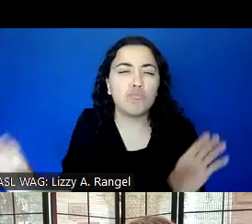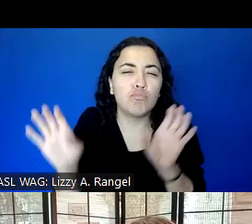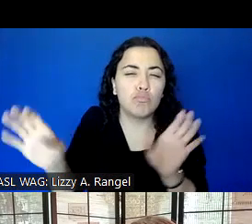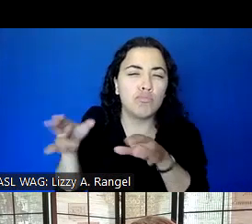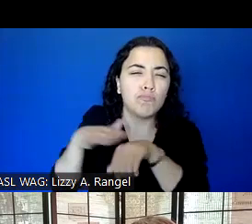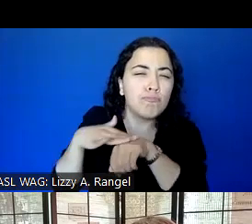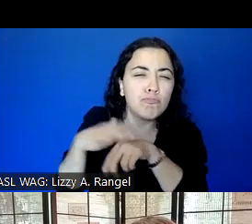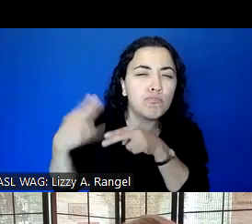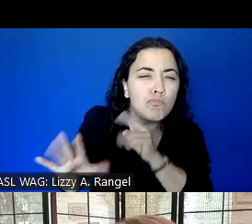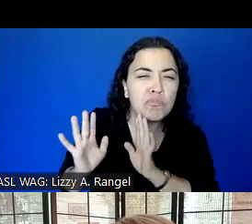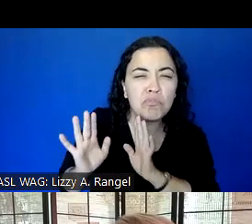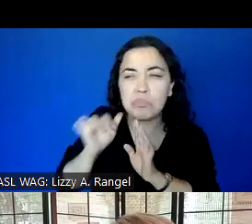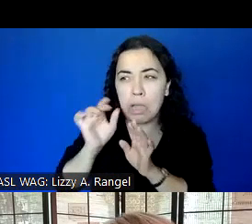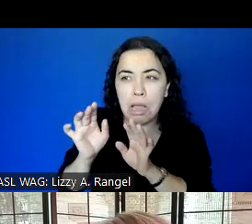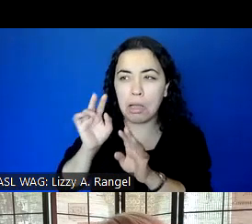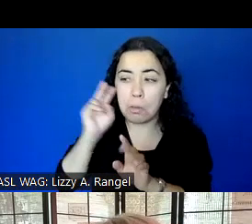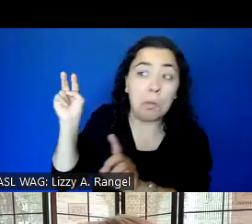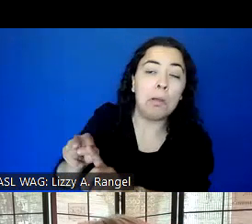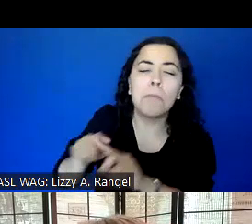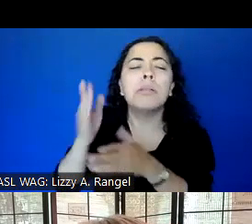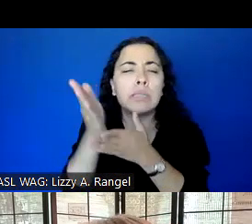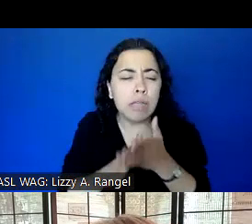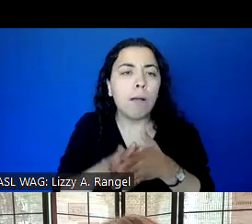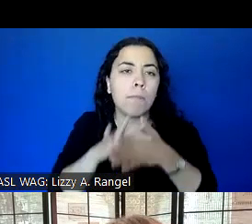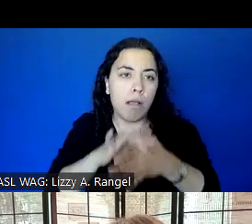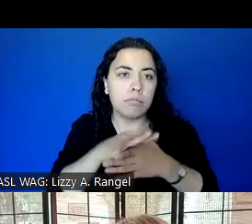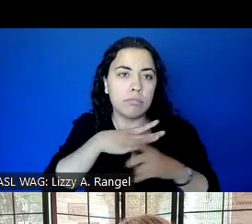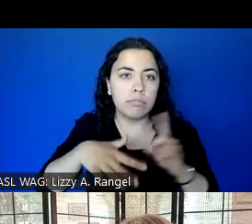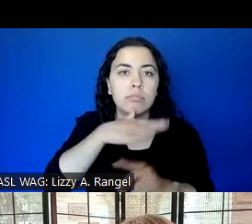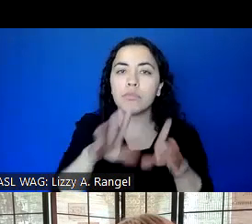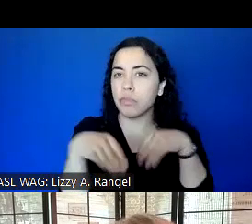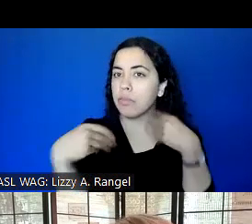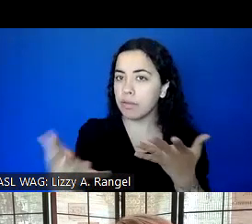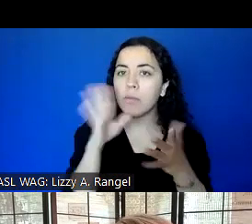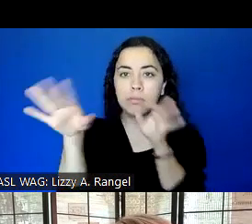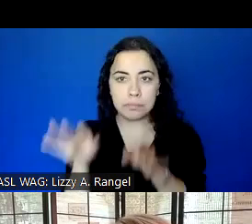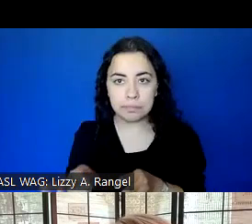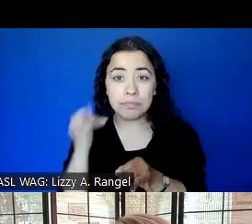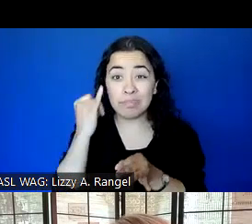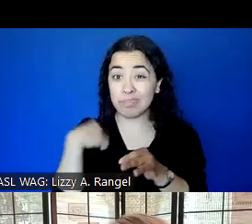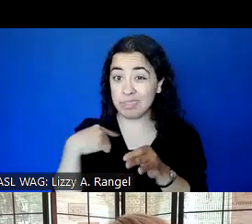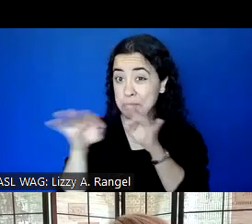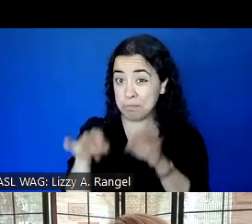And I want to thank Heather, Beth, and Lizzy today too. They are doing a lot of work for me.